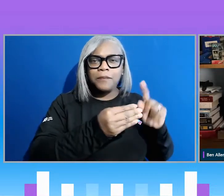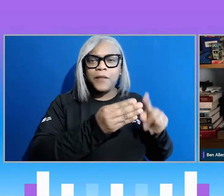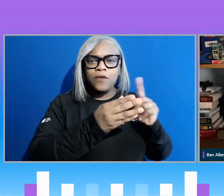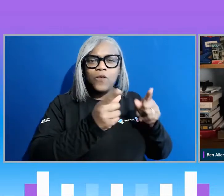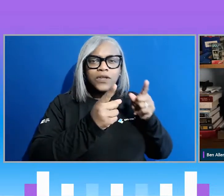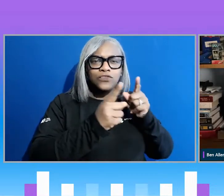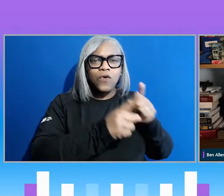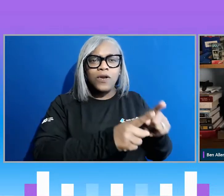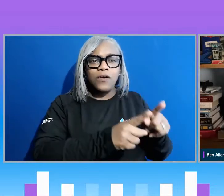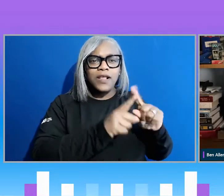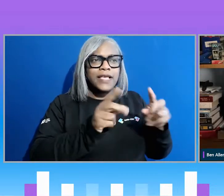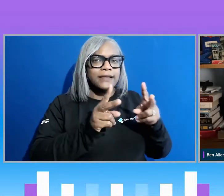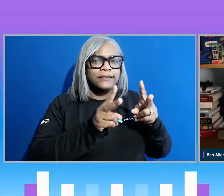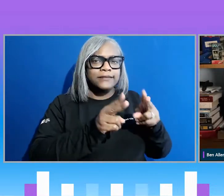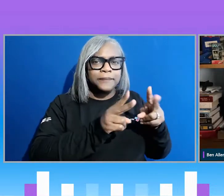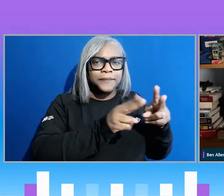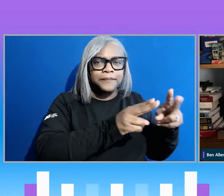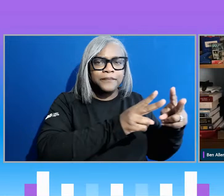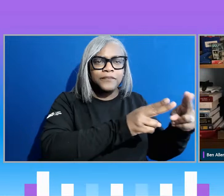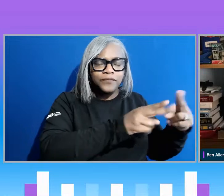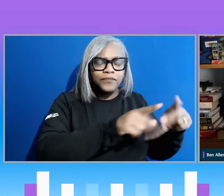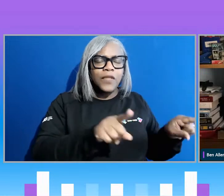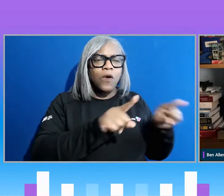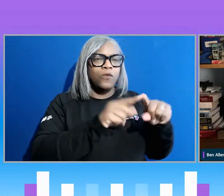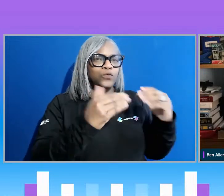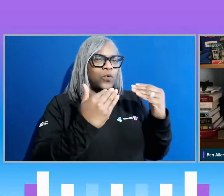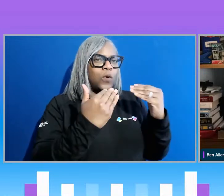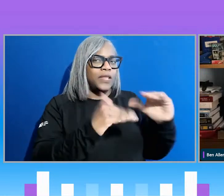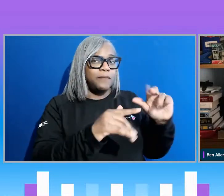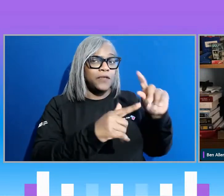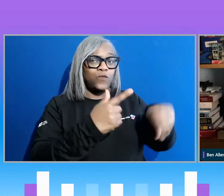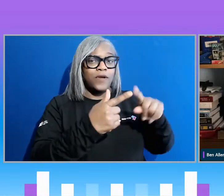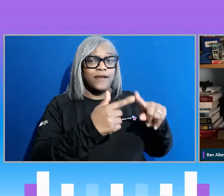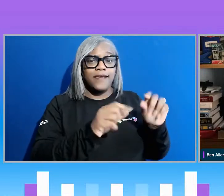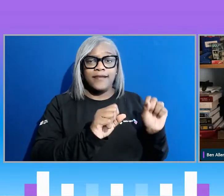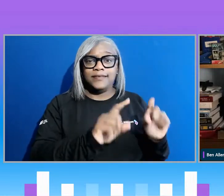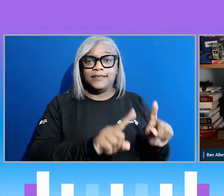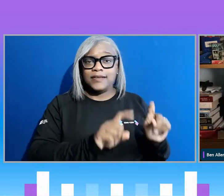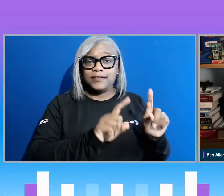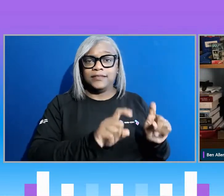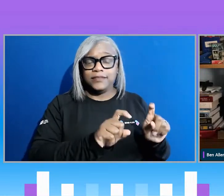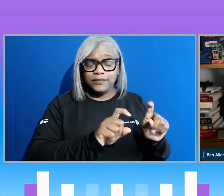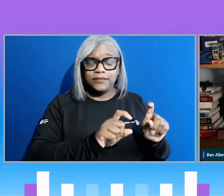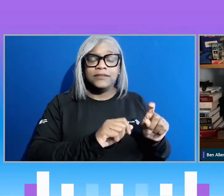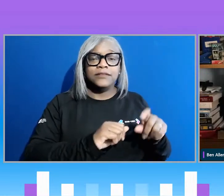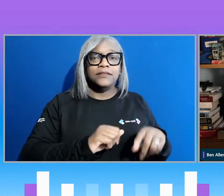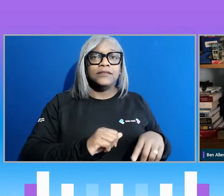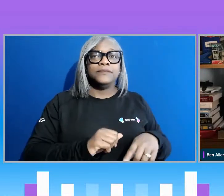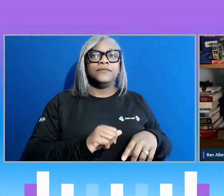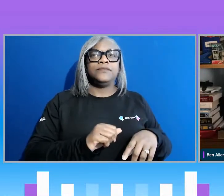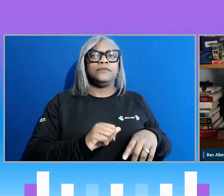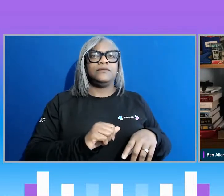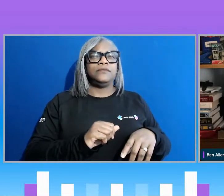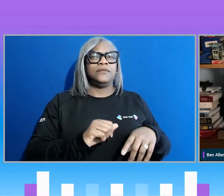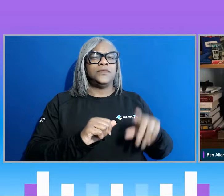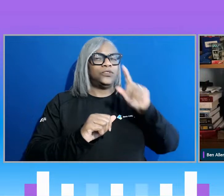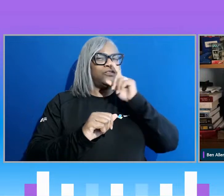snippets of code. And that limits the things that we can